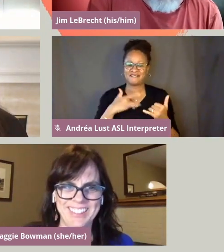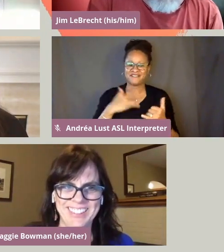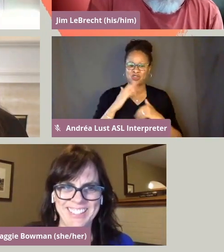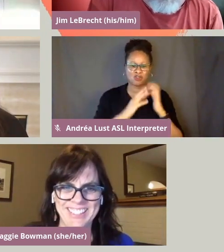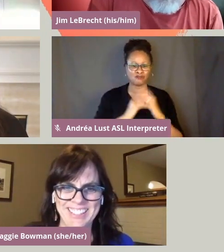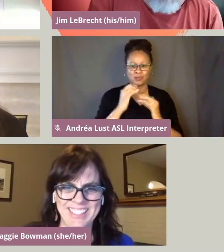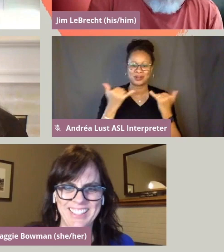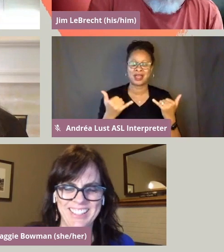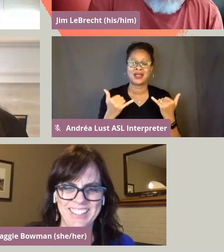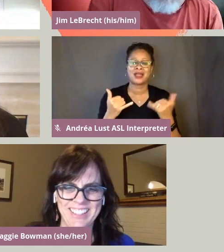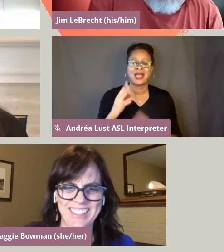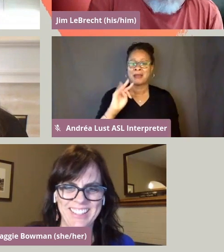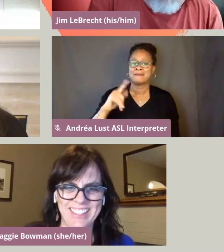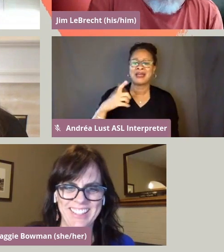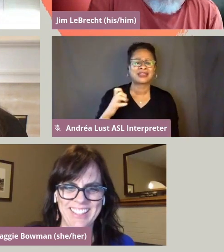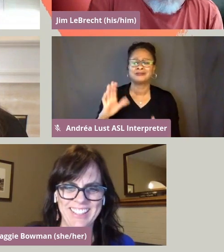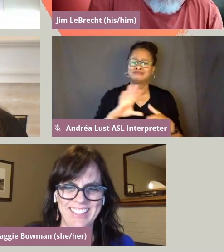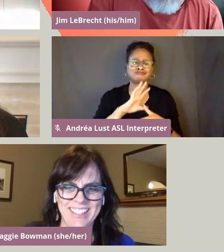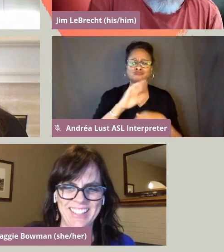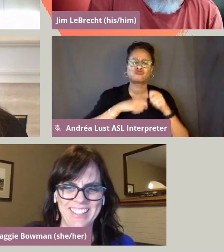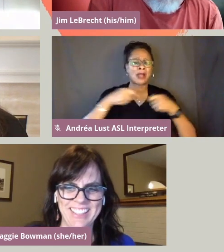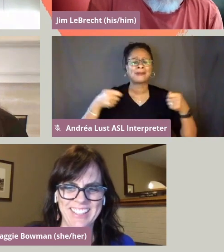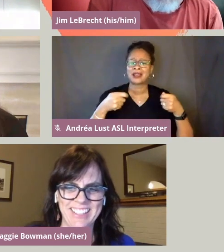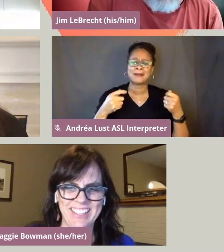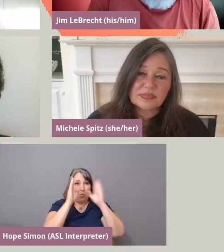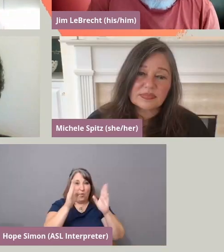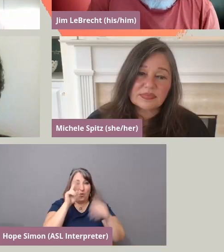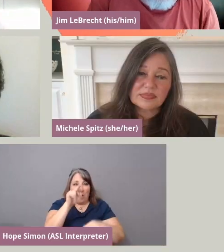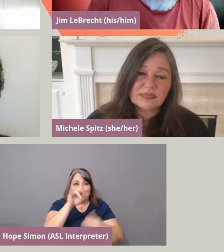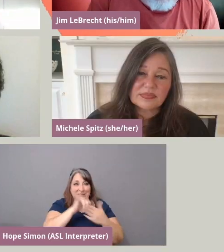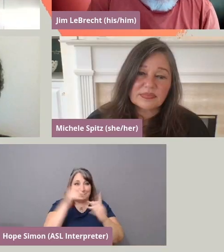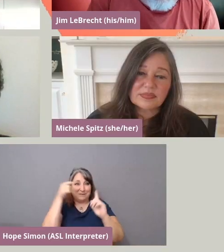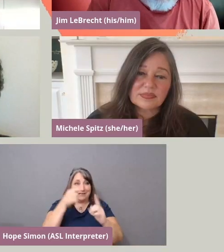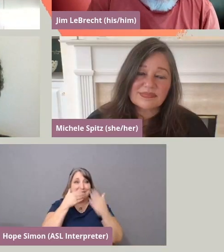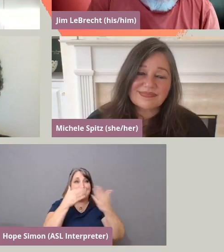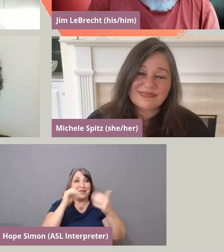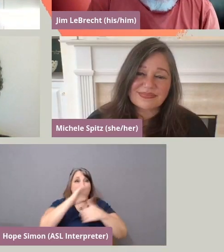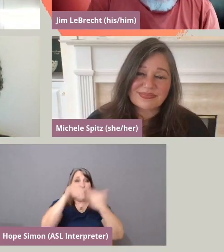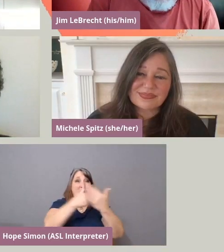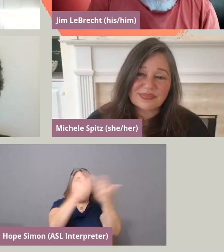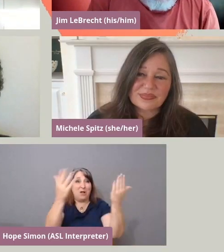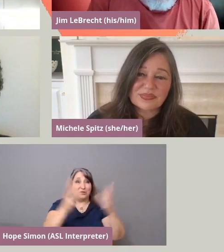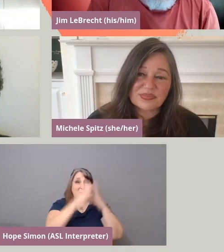Maggie, come on in, and wrap us up, and let's do this together. Thank you all so much for joining us today.